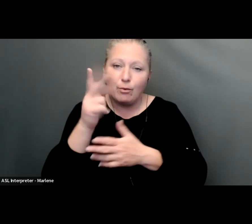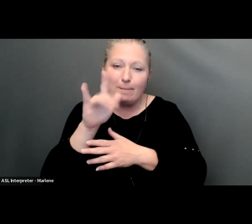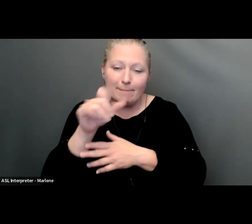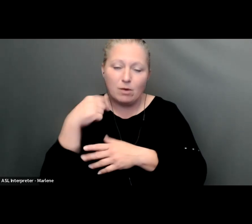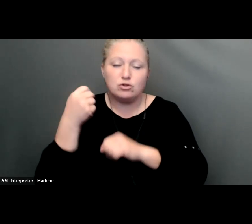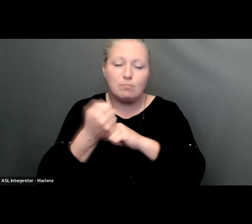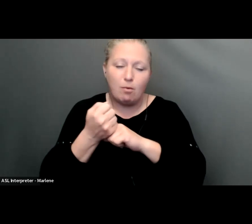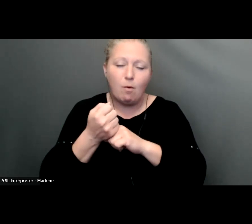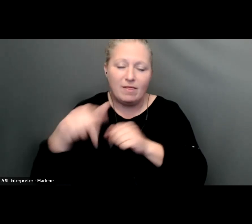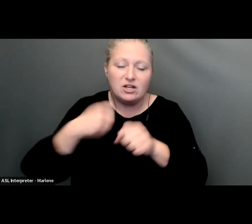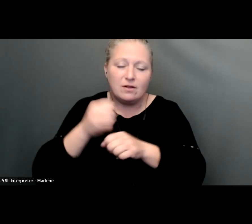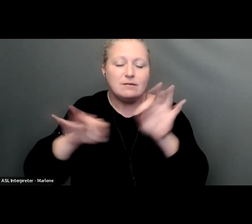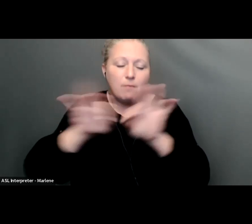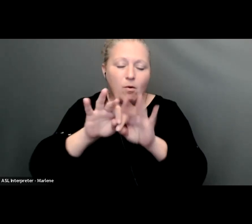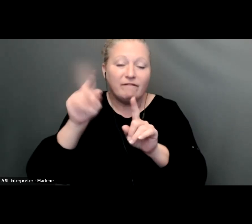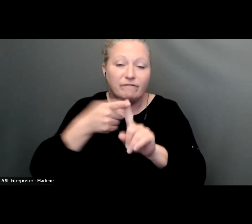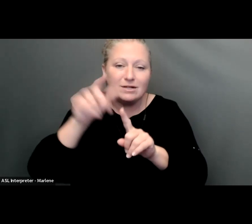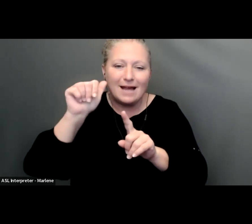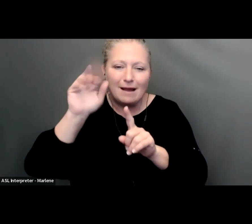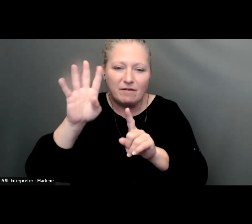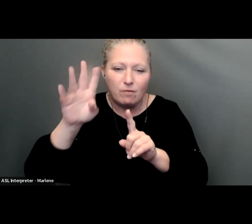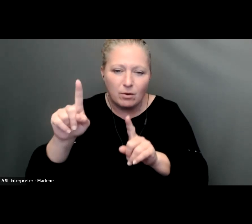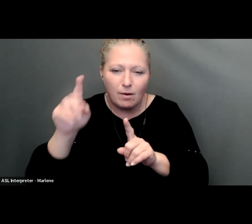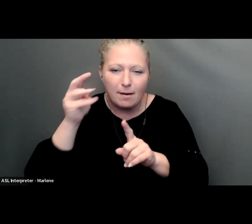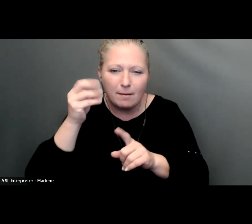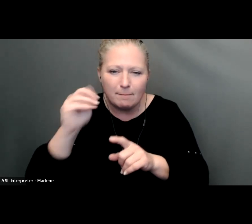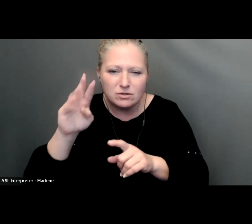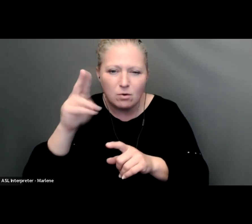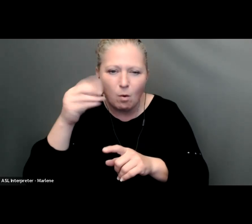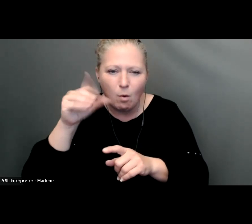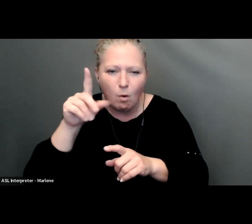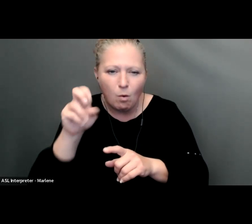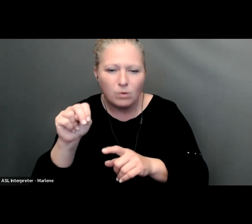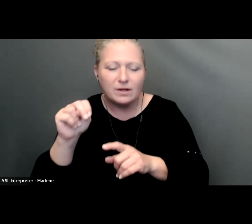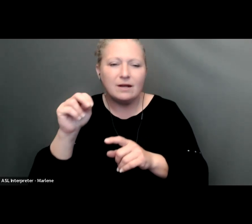think are important. The first one is AB41 by Mister Holden. This provides a critical update